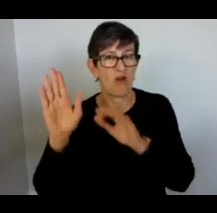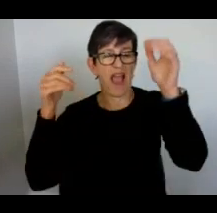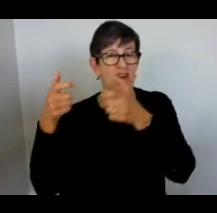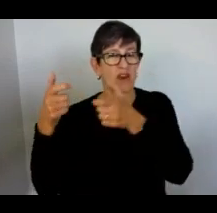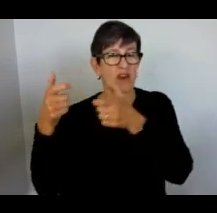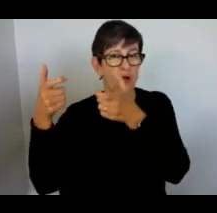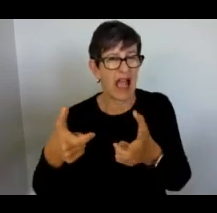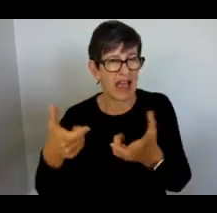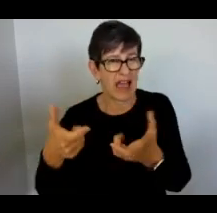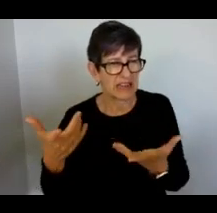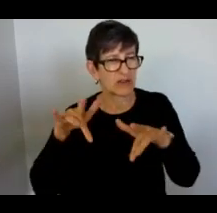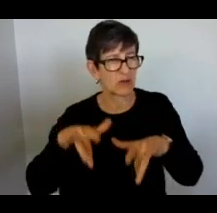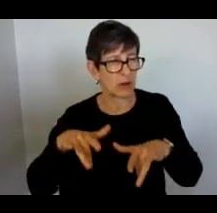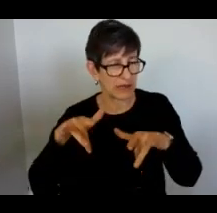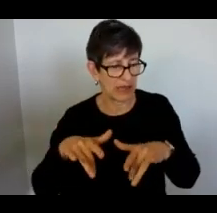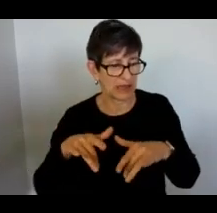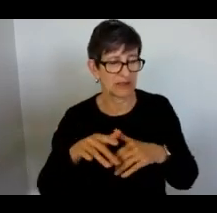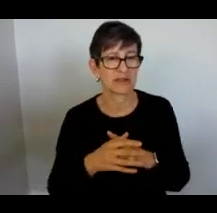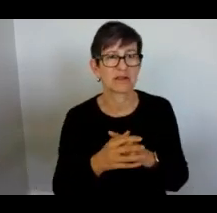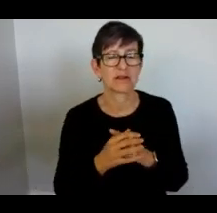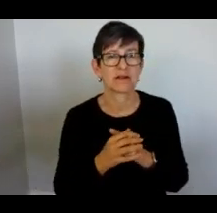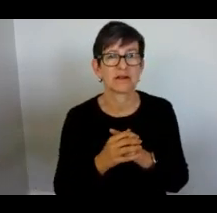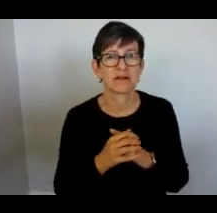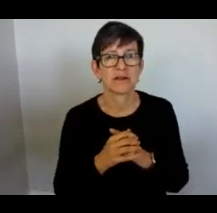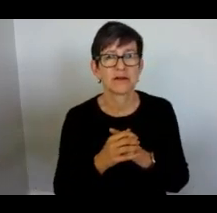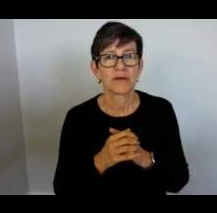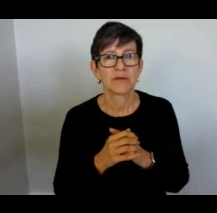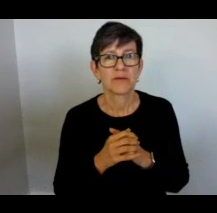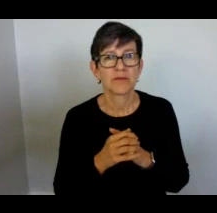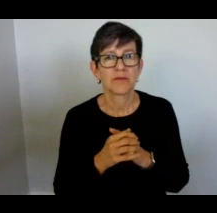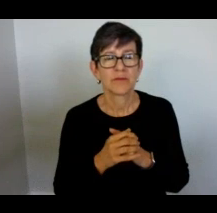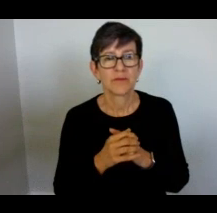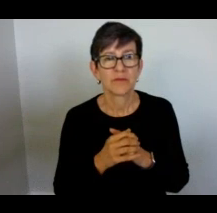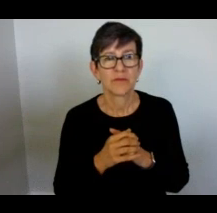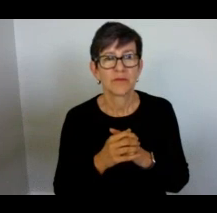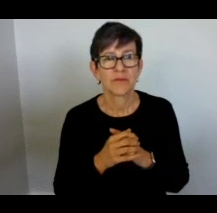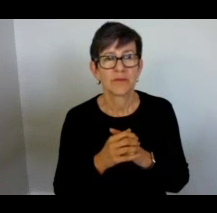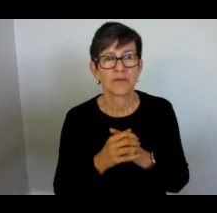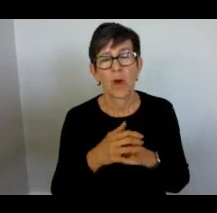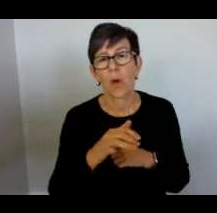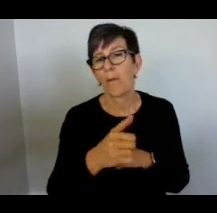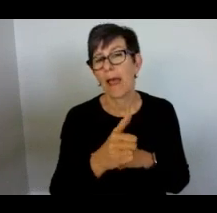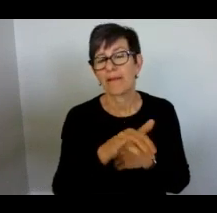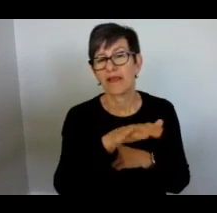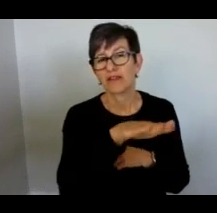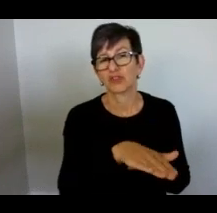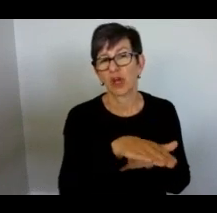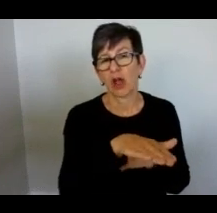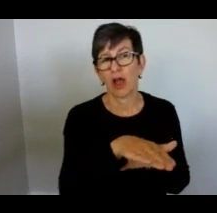The flipside of that issue you might have a child or young person that's been with - on a long-term